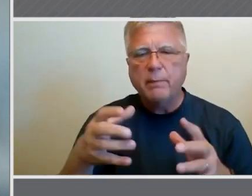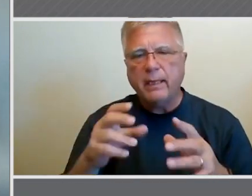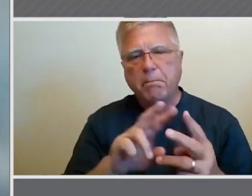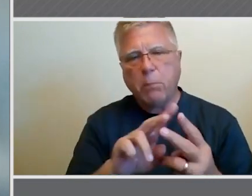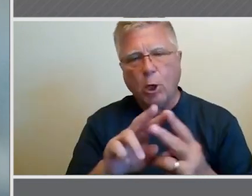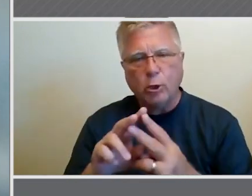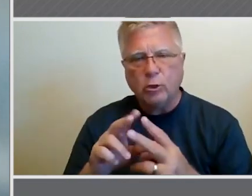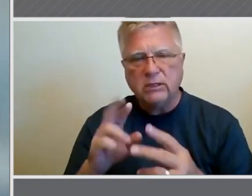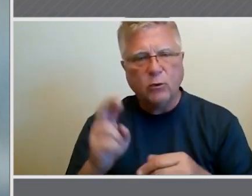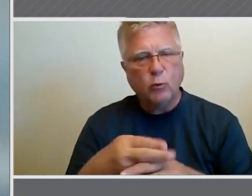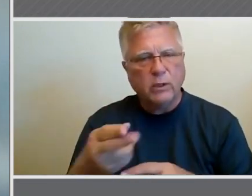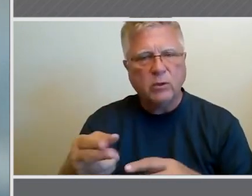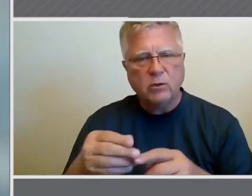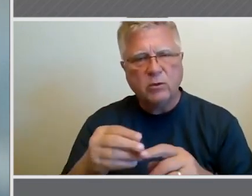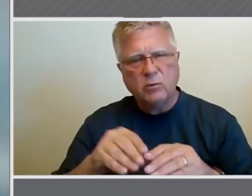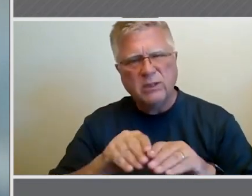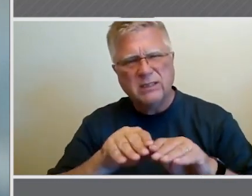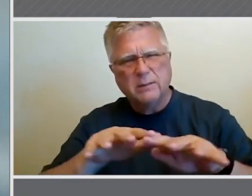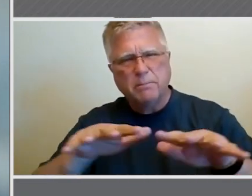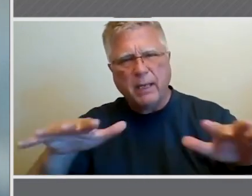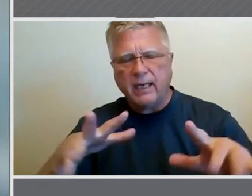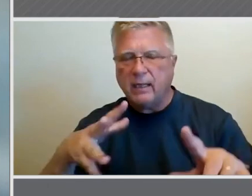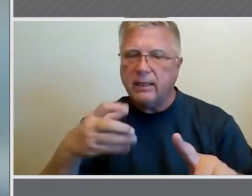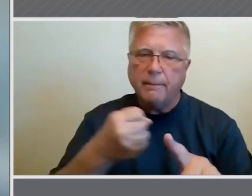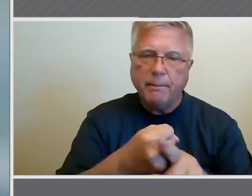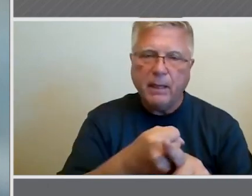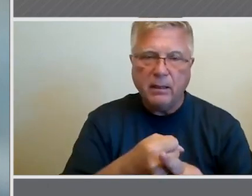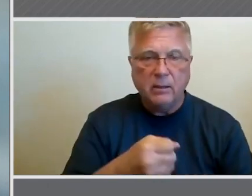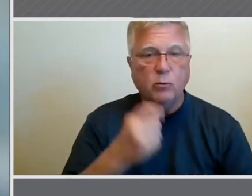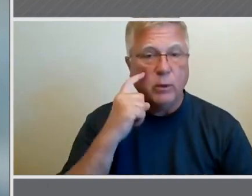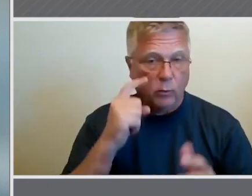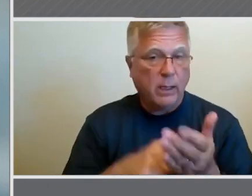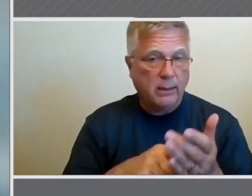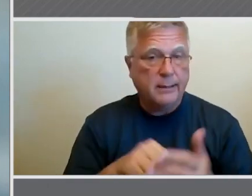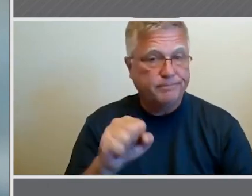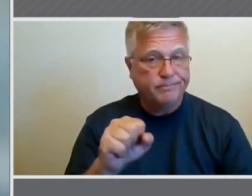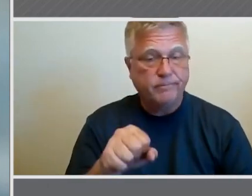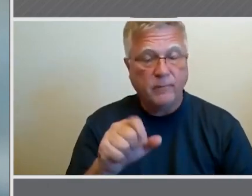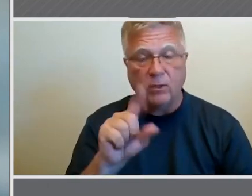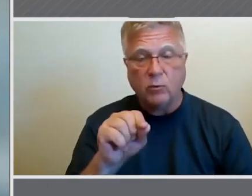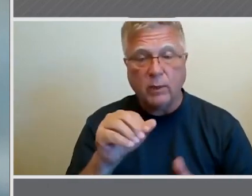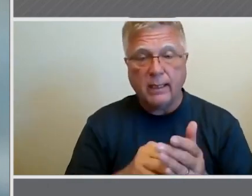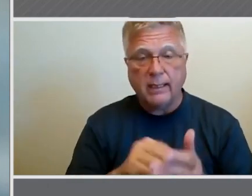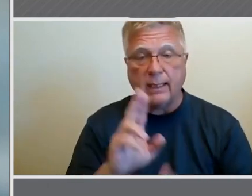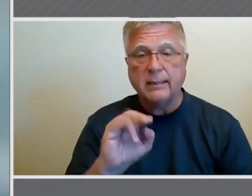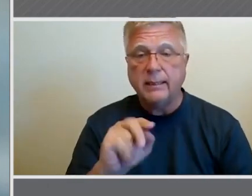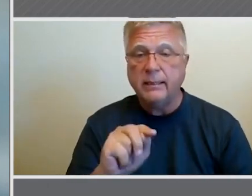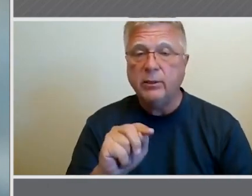expand our impact because we recognize that that 20,000 unit gap is huge and sweet.